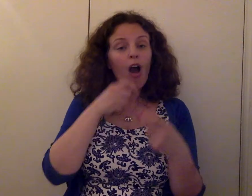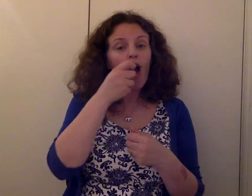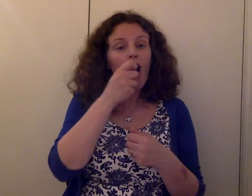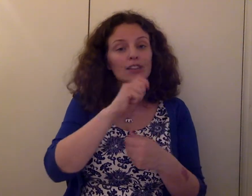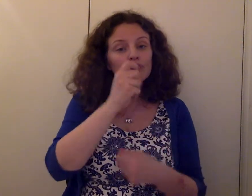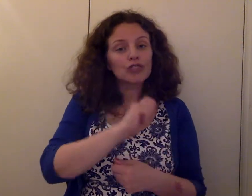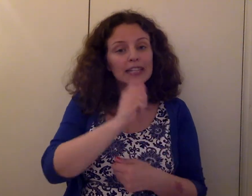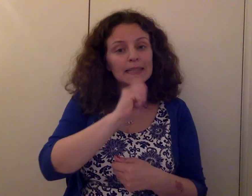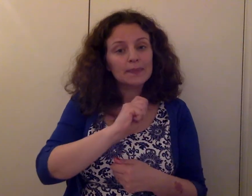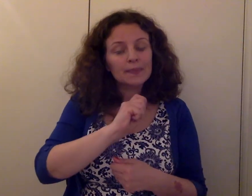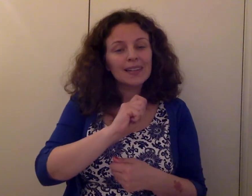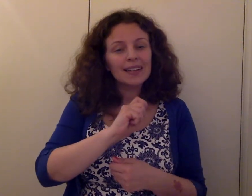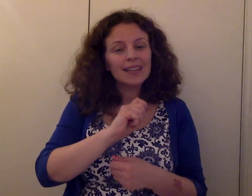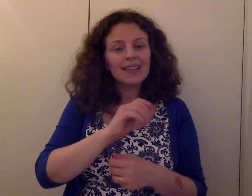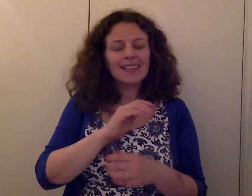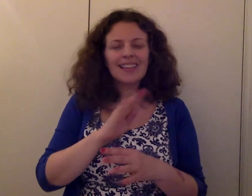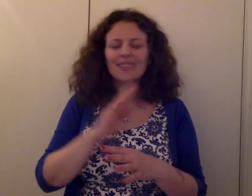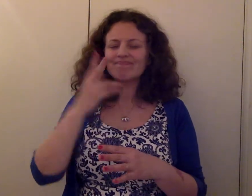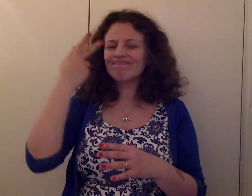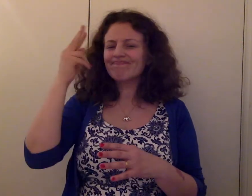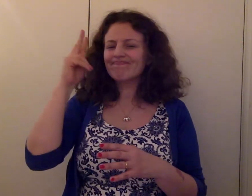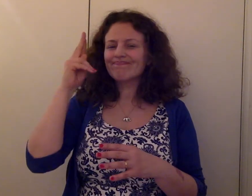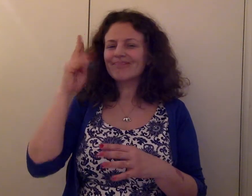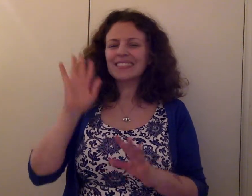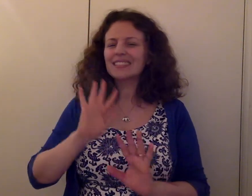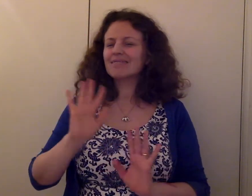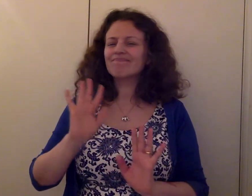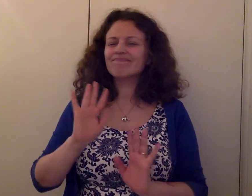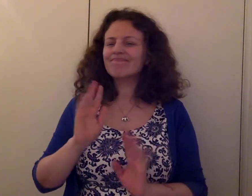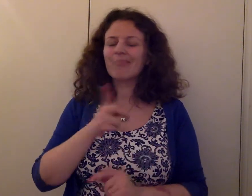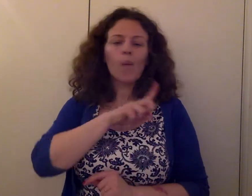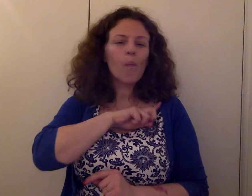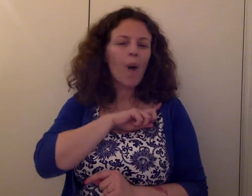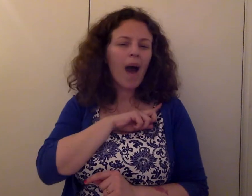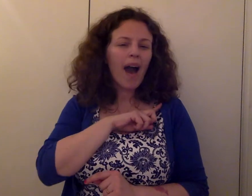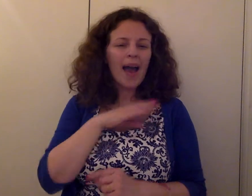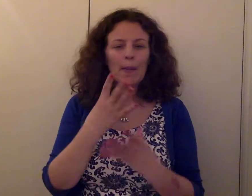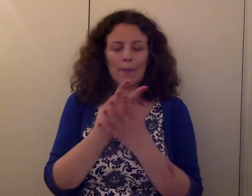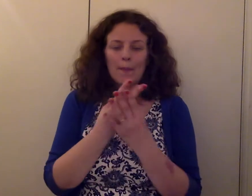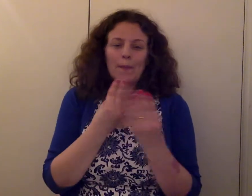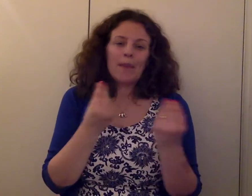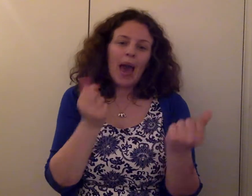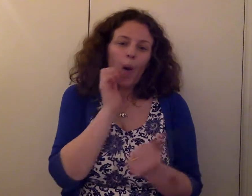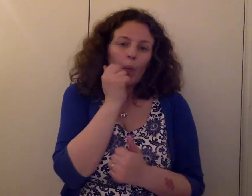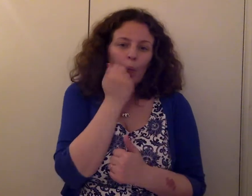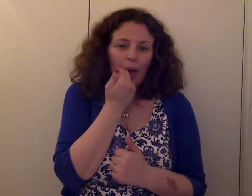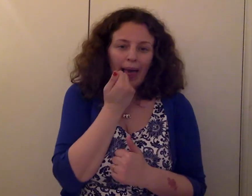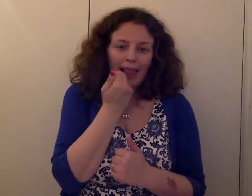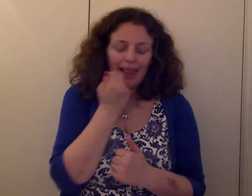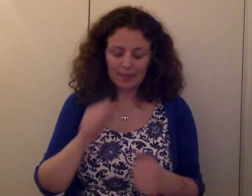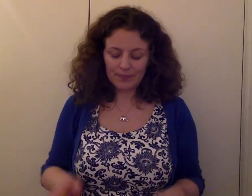Ice cream, change my mind, melt will.